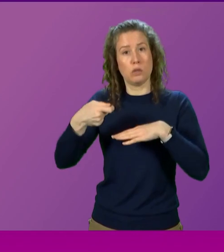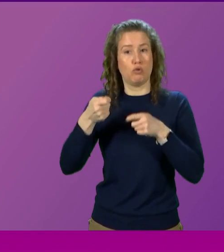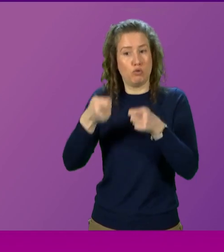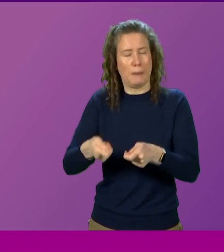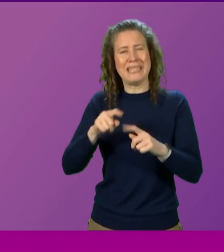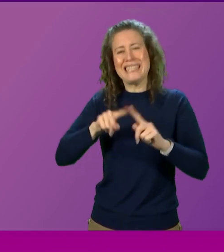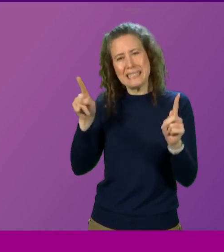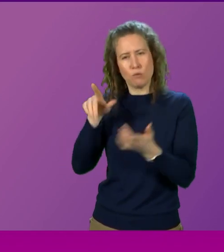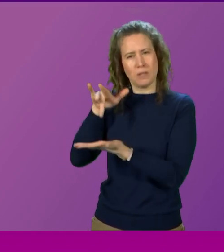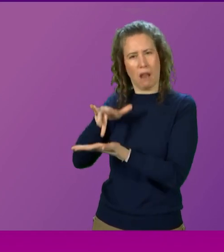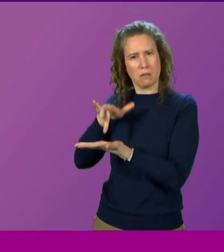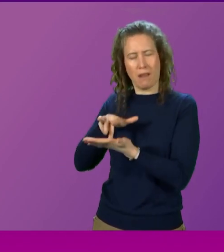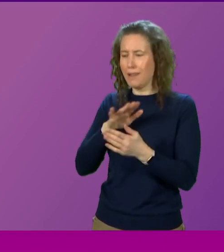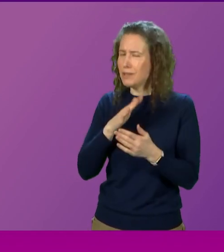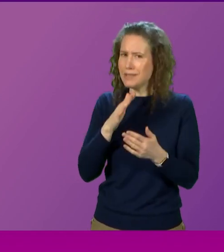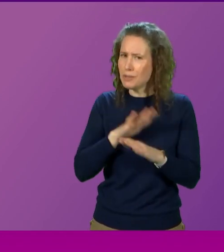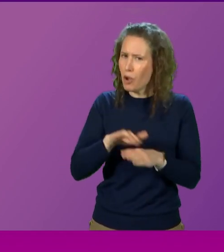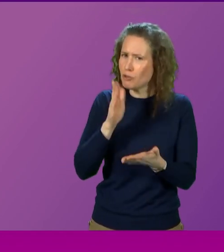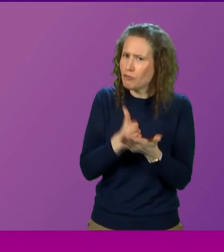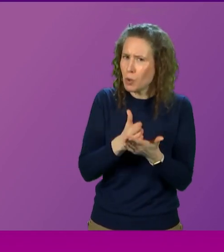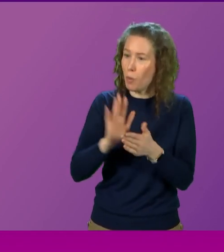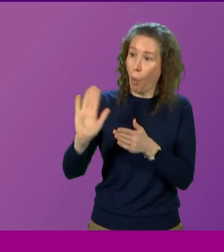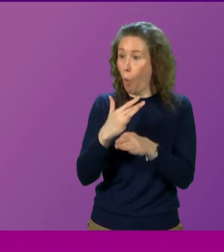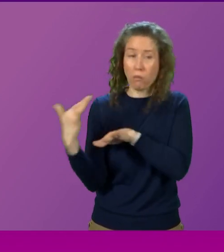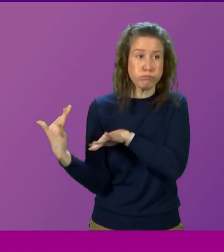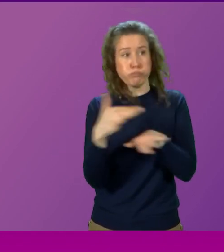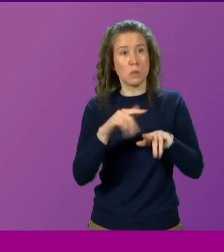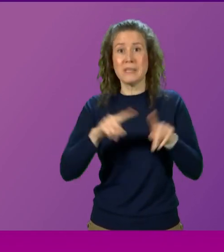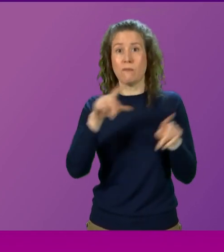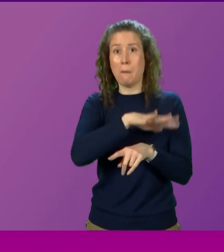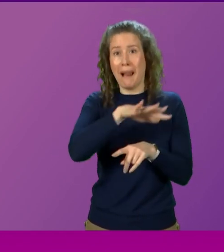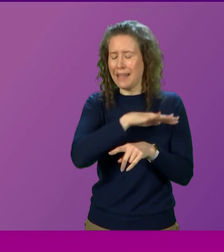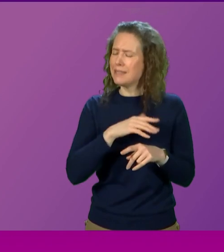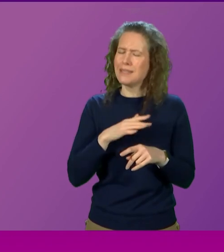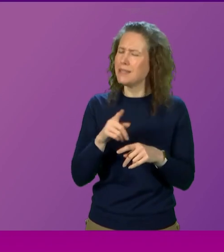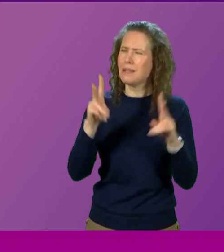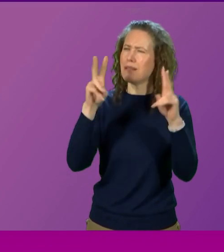It is therefore just wrong—I think shamefully wrong—to use the word “collapsed” to